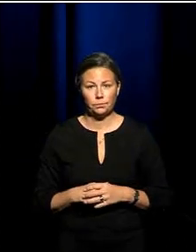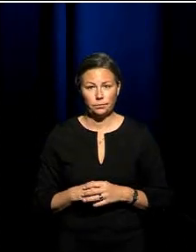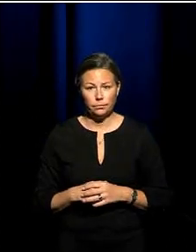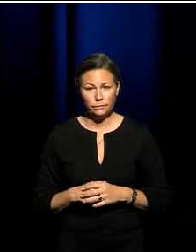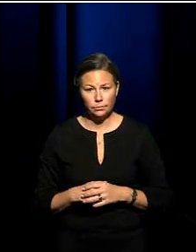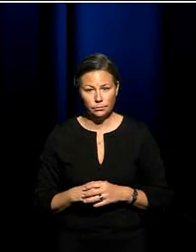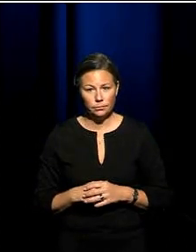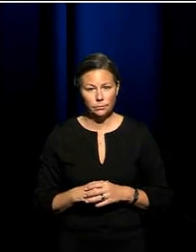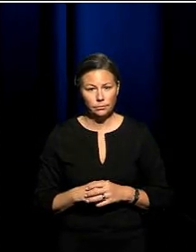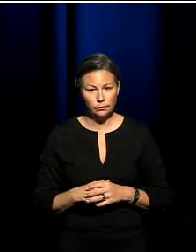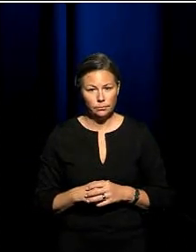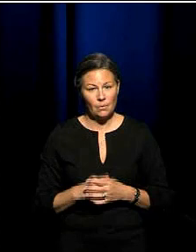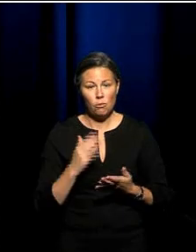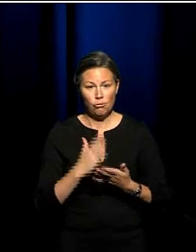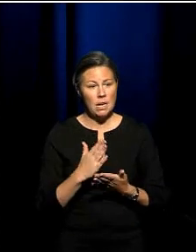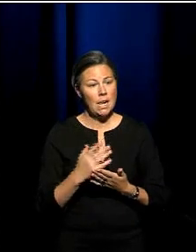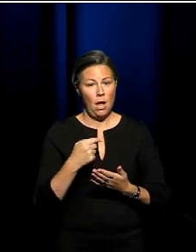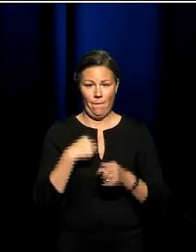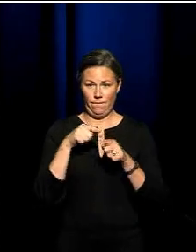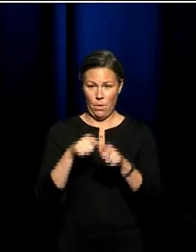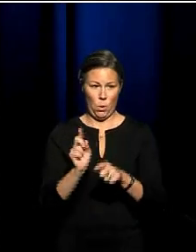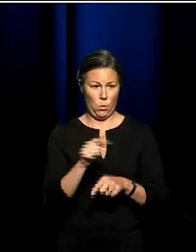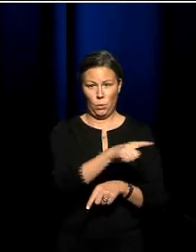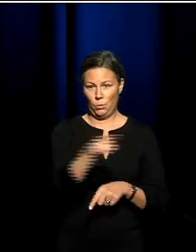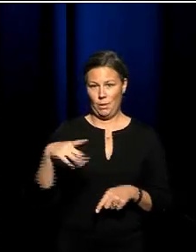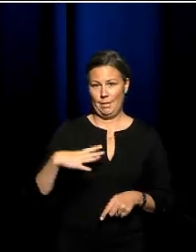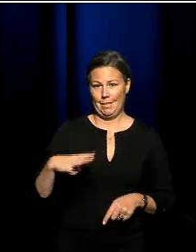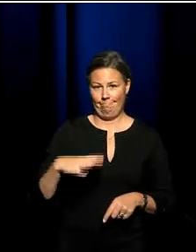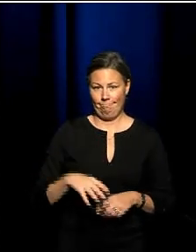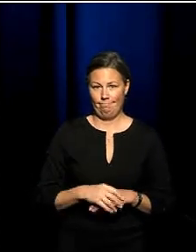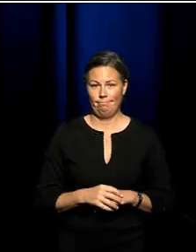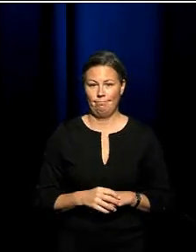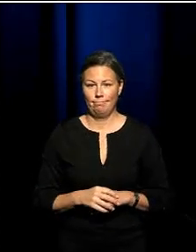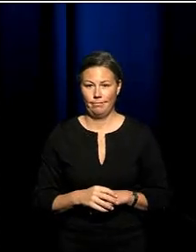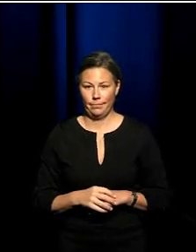in a manner that best meets their needs. Counsel Assisting and the Commission